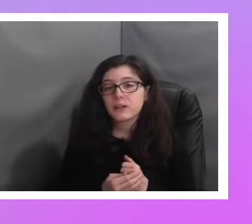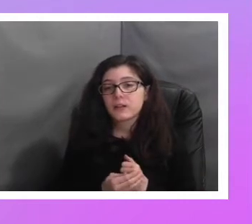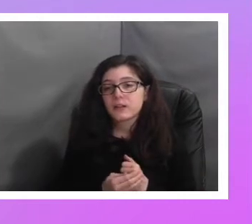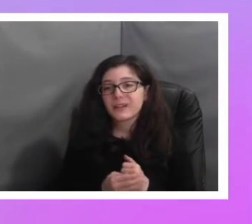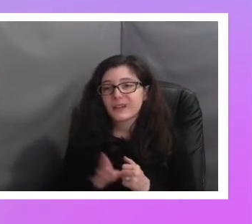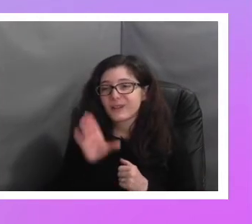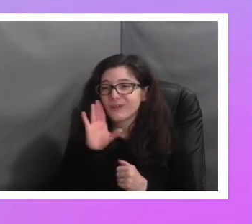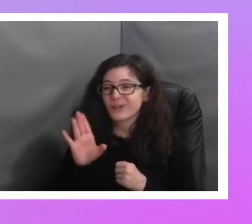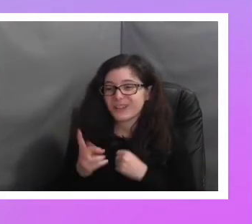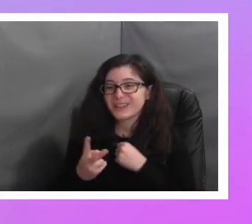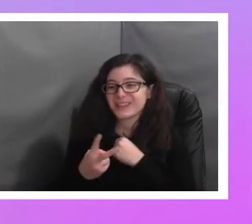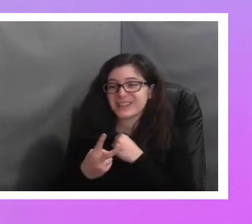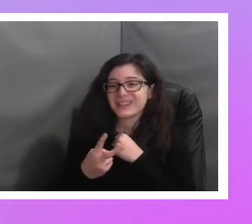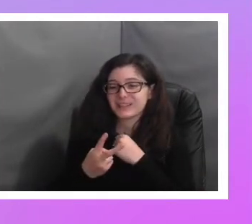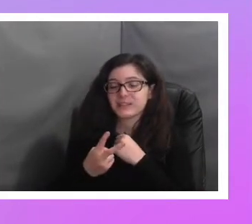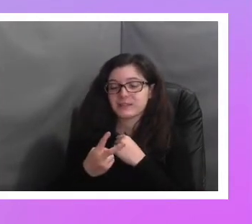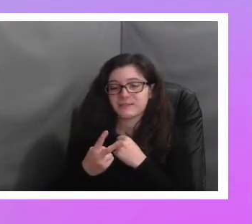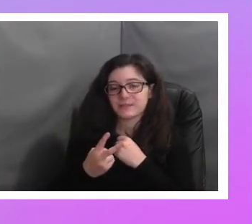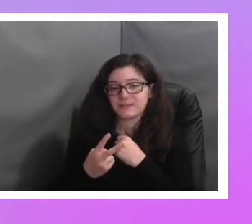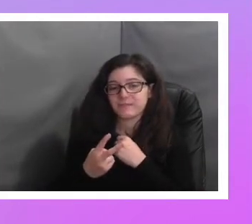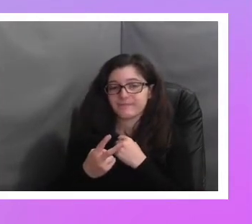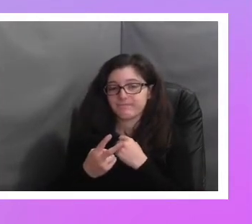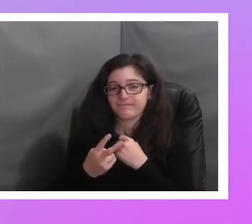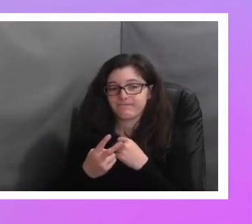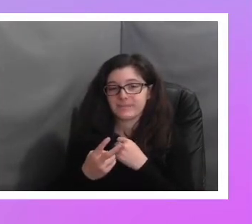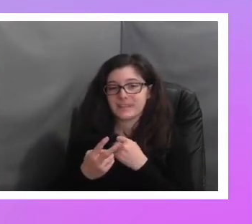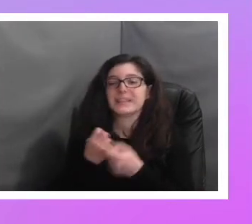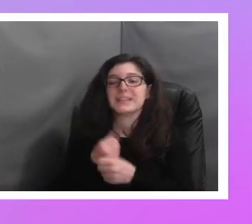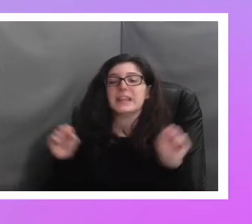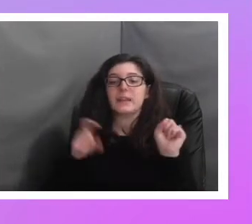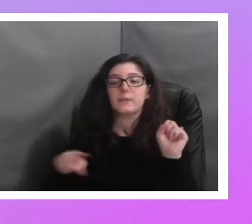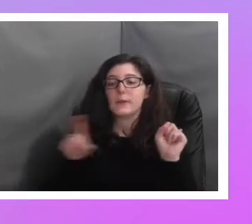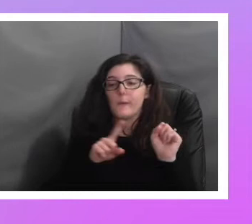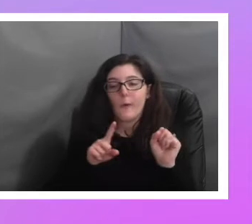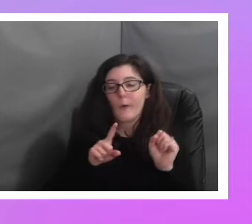a lot of trouble in the long term. So pre-posting reviews,